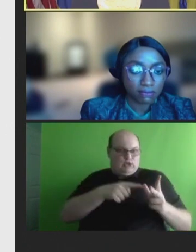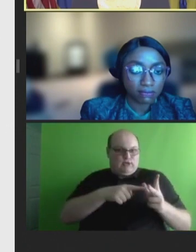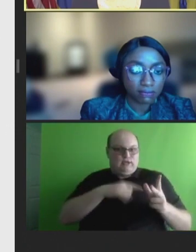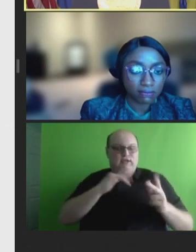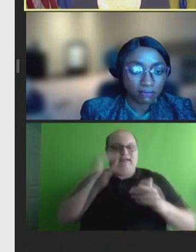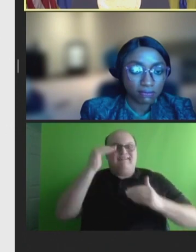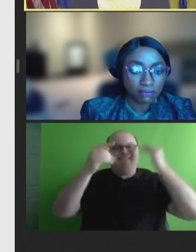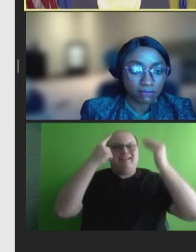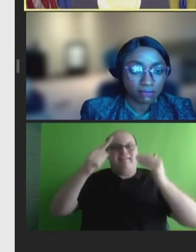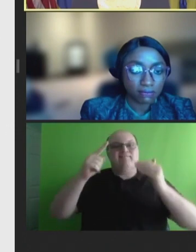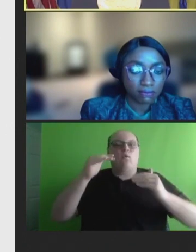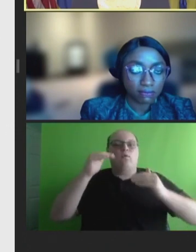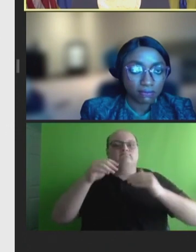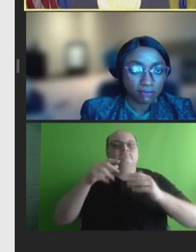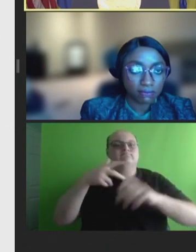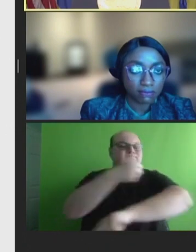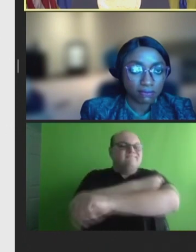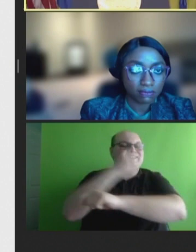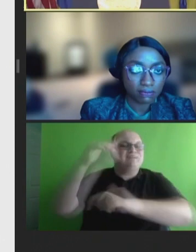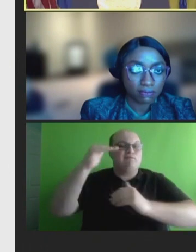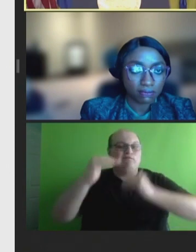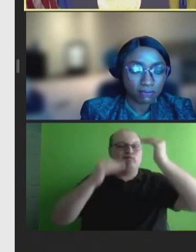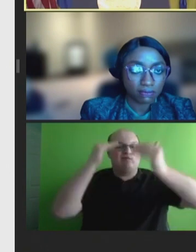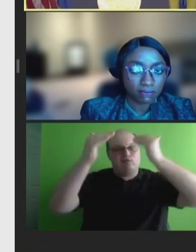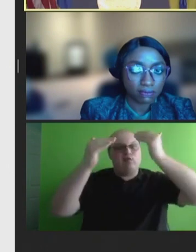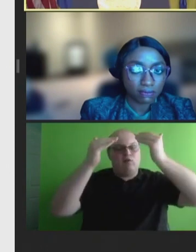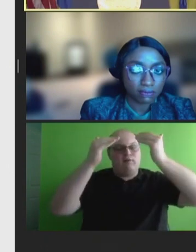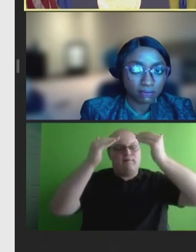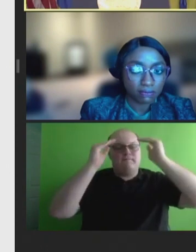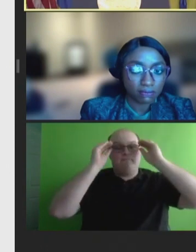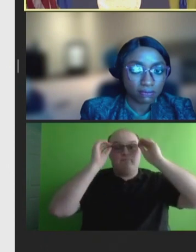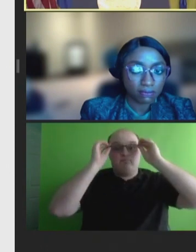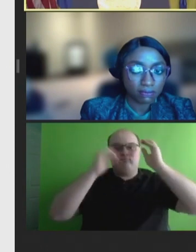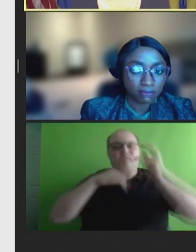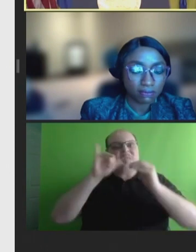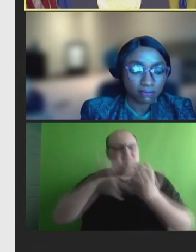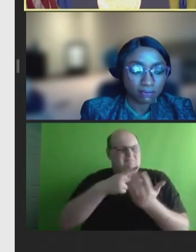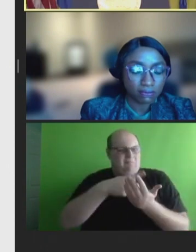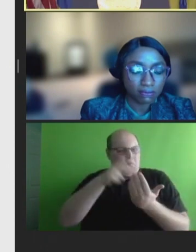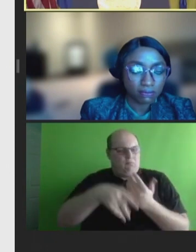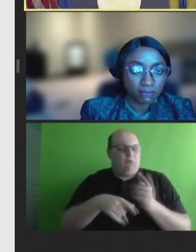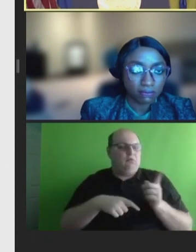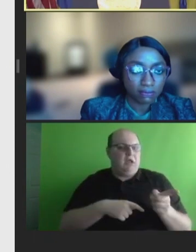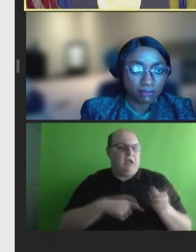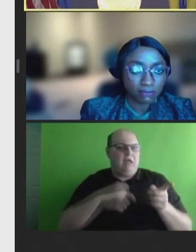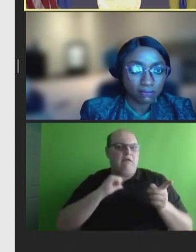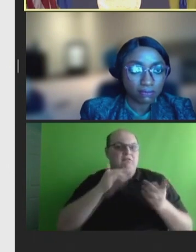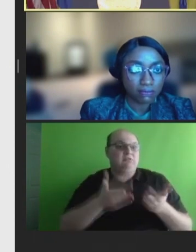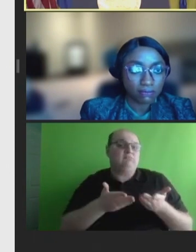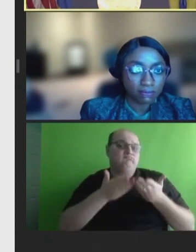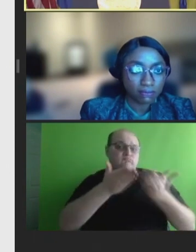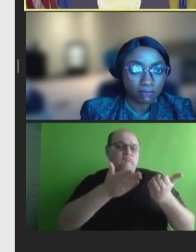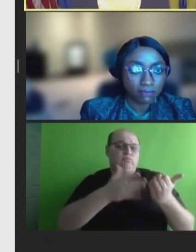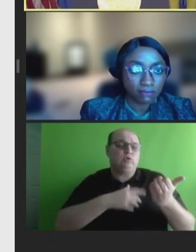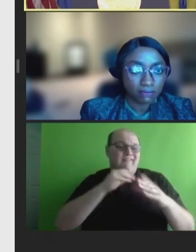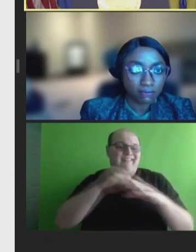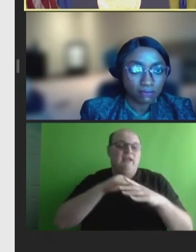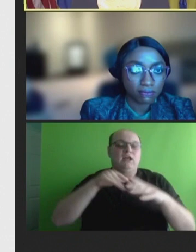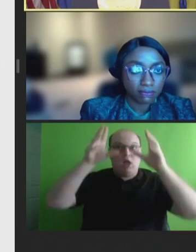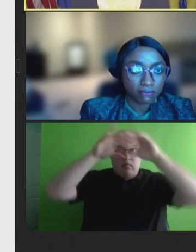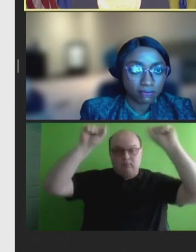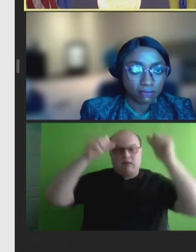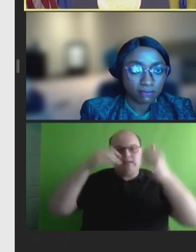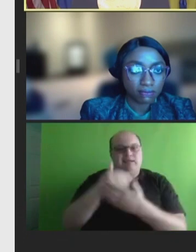And so, the vaccines for adults program as a proposal is in the president's budget. And so,